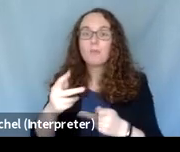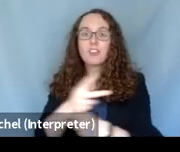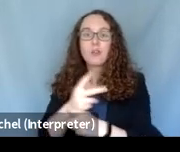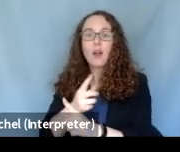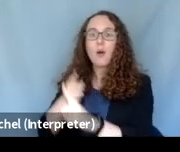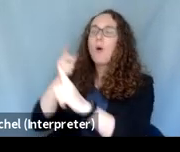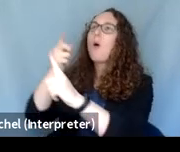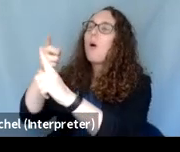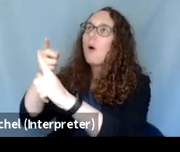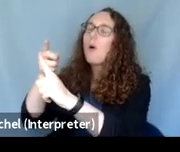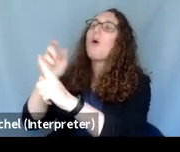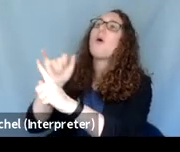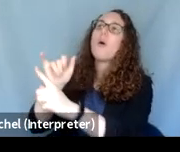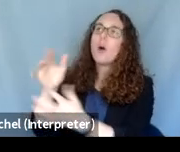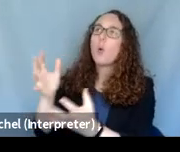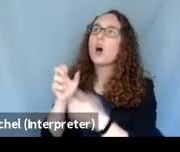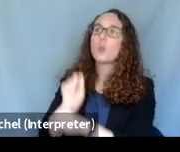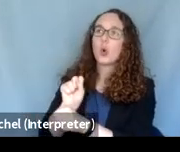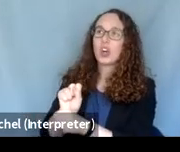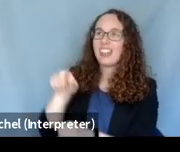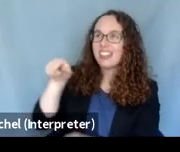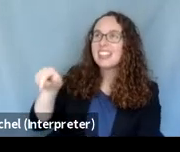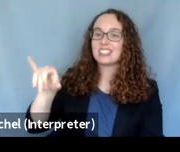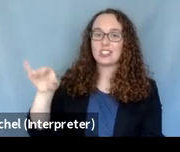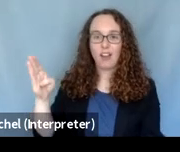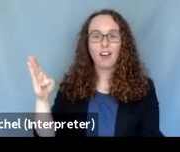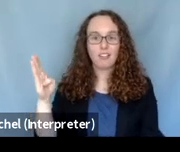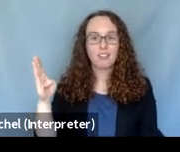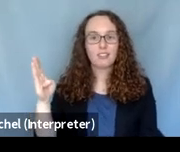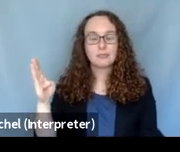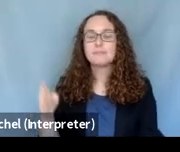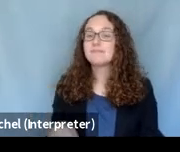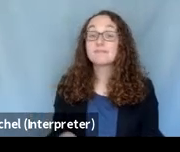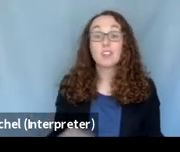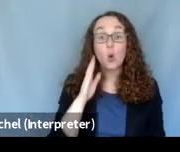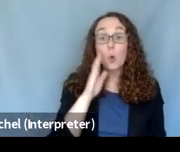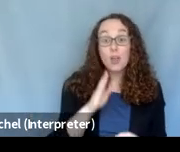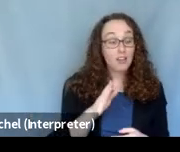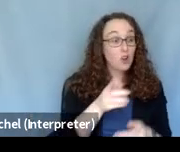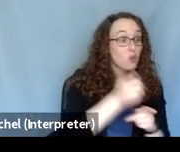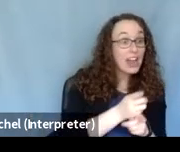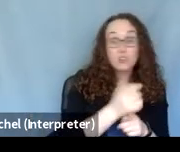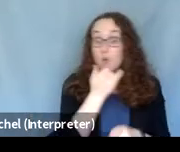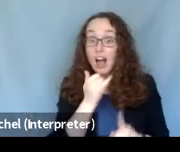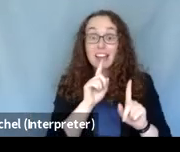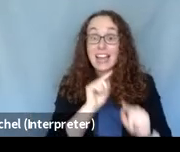individual. There are no right or wrong, good or bad answers. Lily and I meet with students